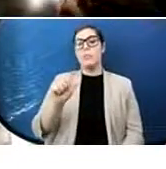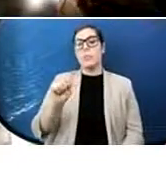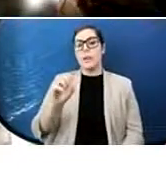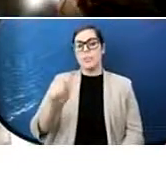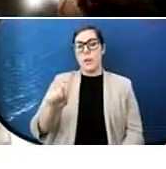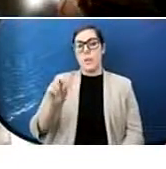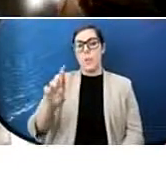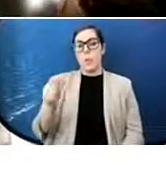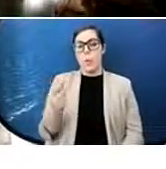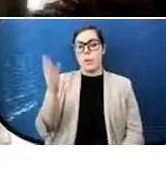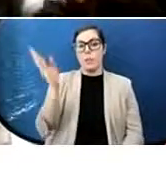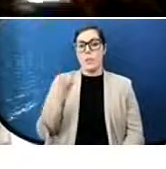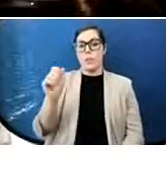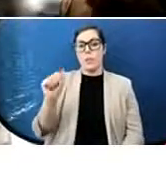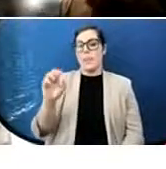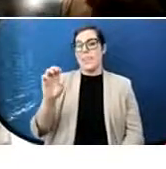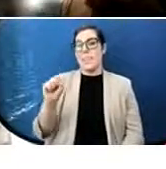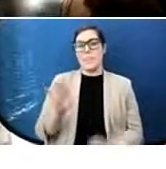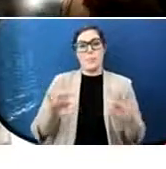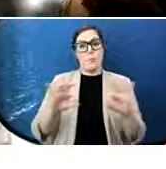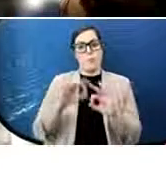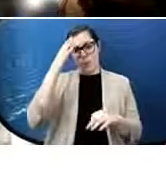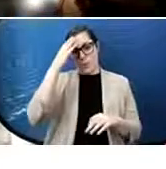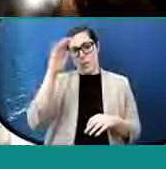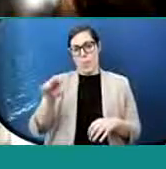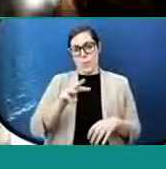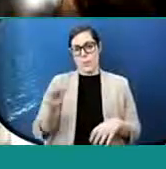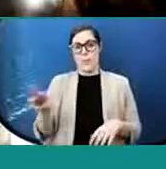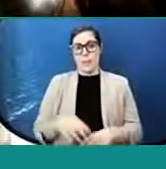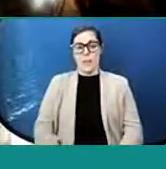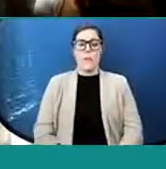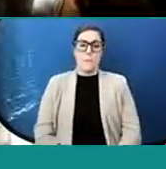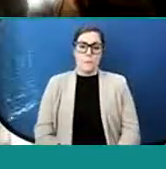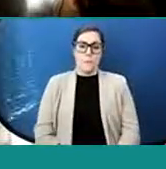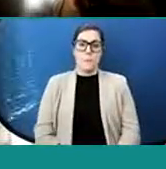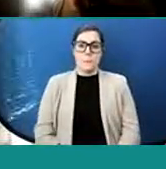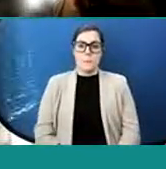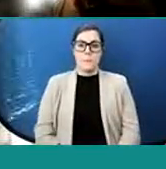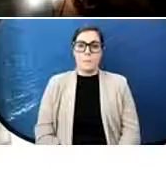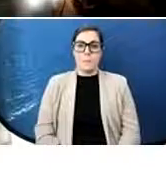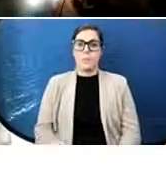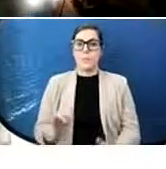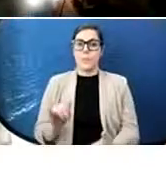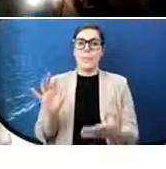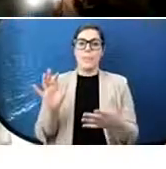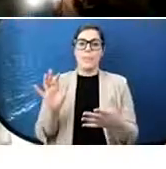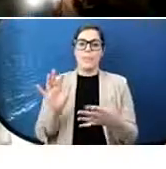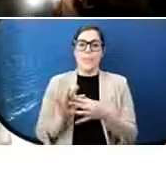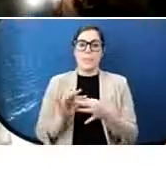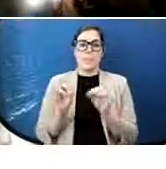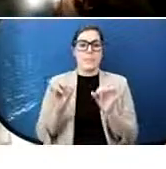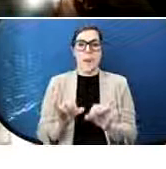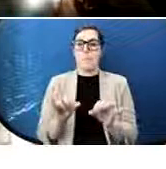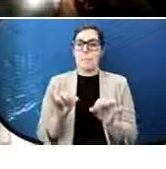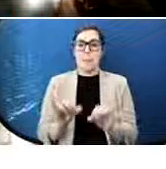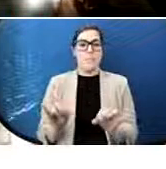Basically MIUSA.org/aes, and that link, it's never going to change. It's always going to be a page